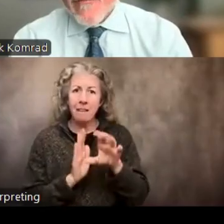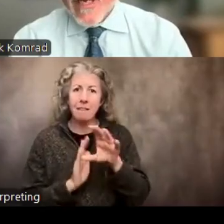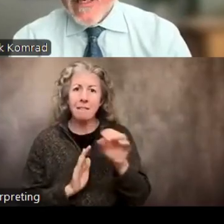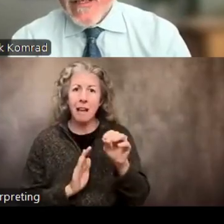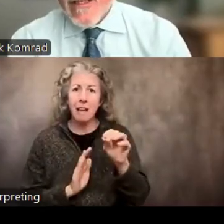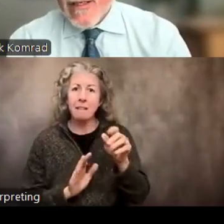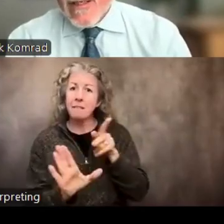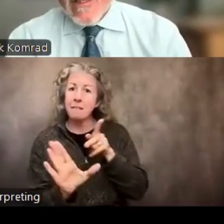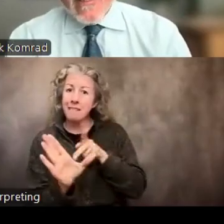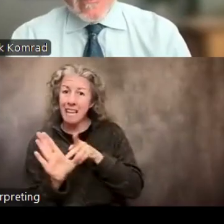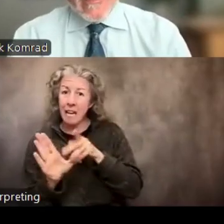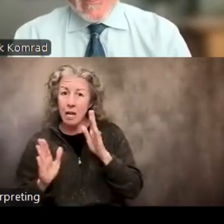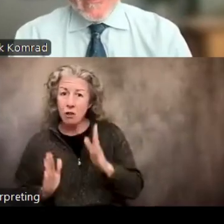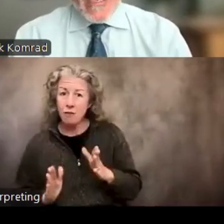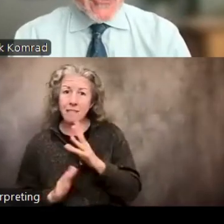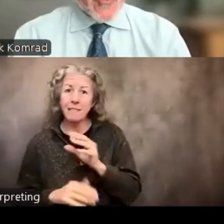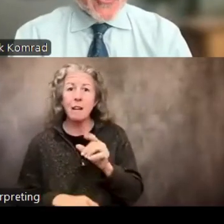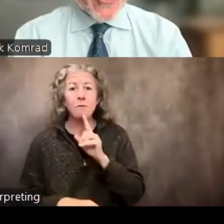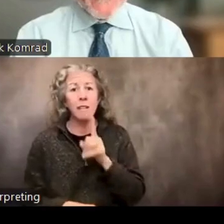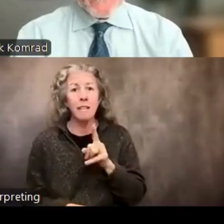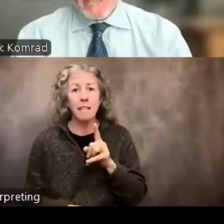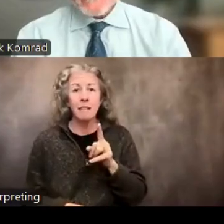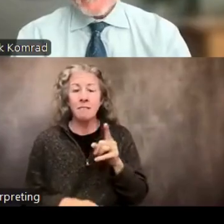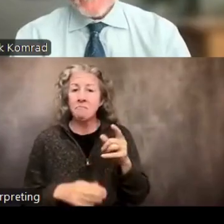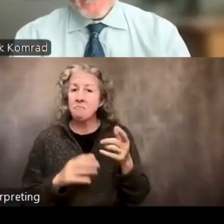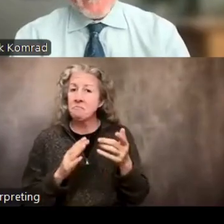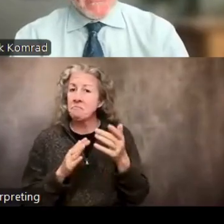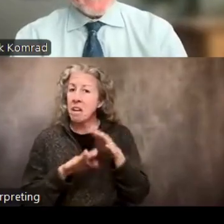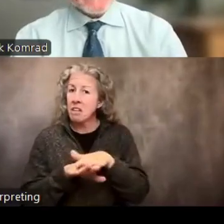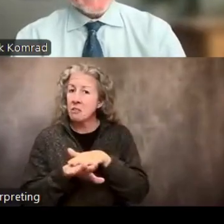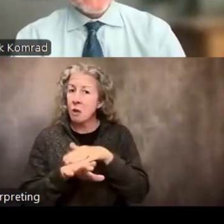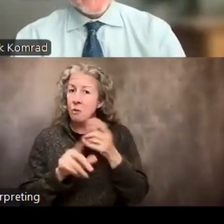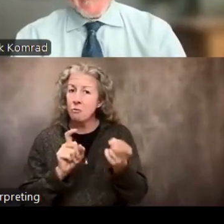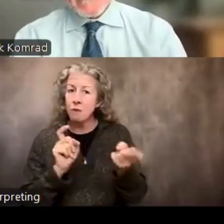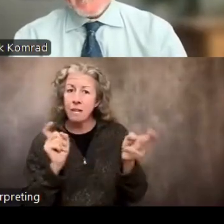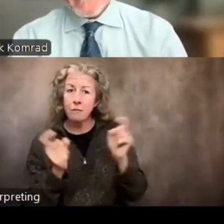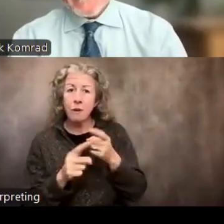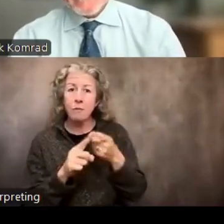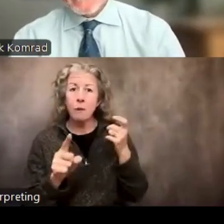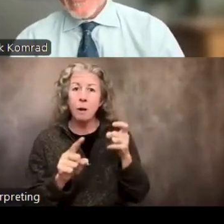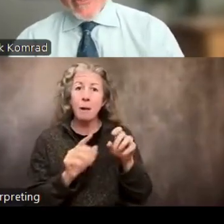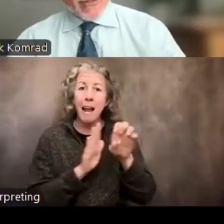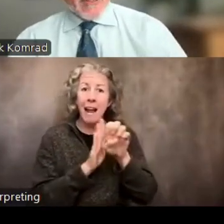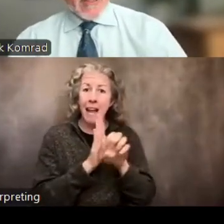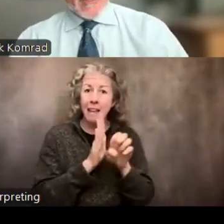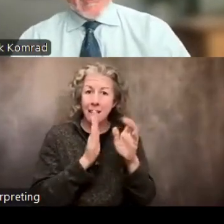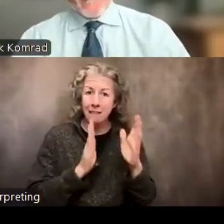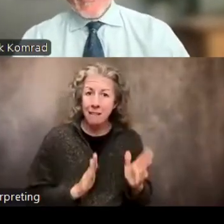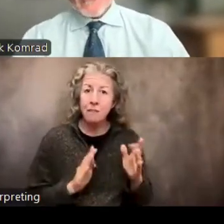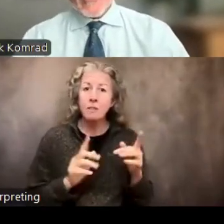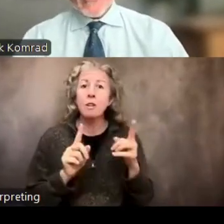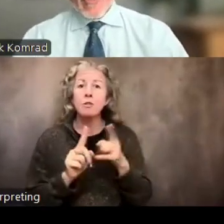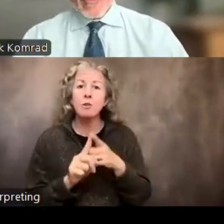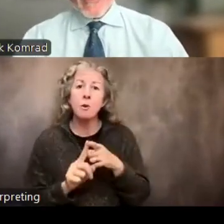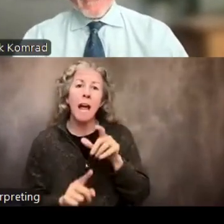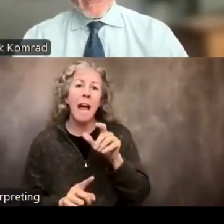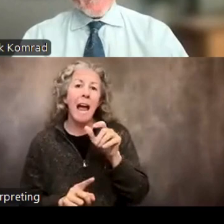frankly, a gradual transformation from an ethicist into an activist on this issue. I feel so strongly about it for